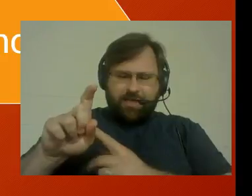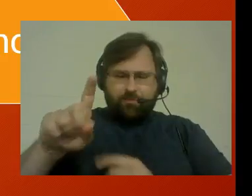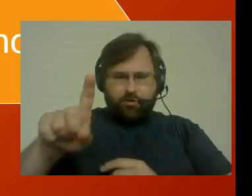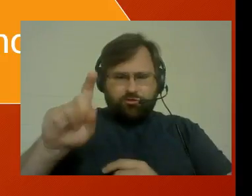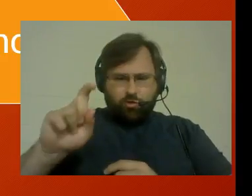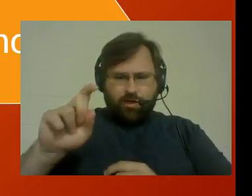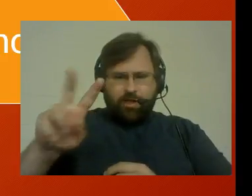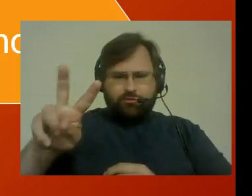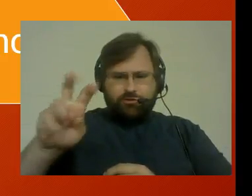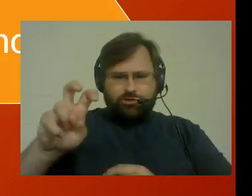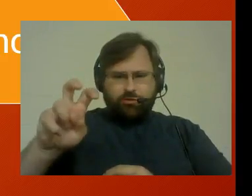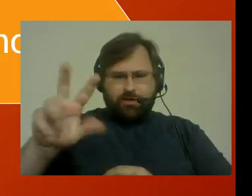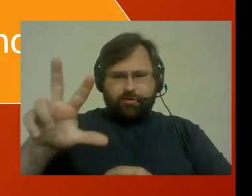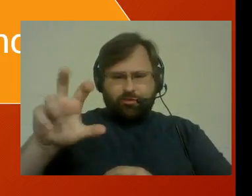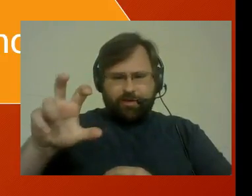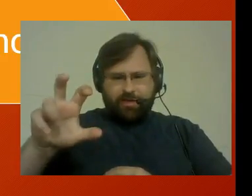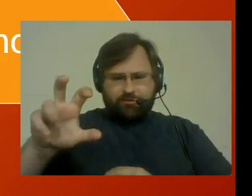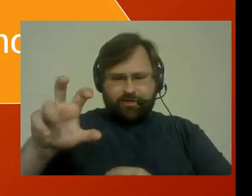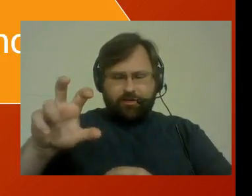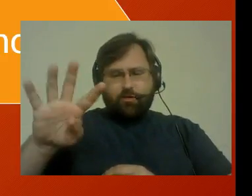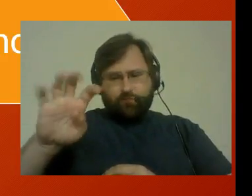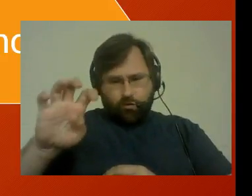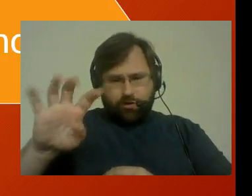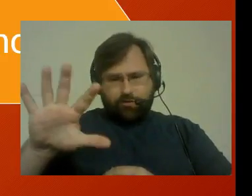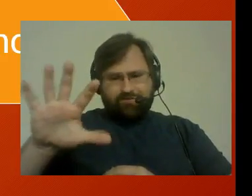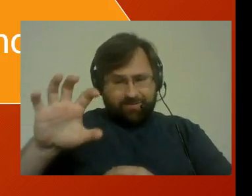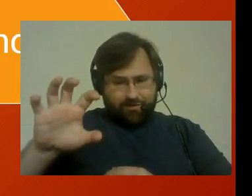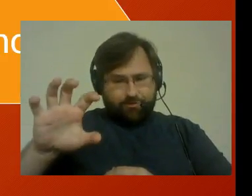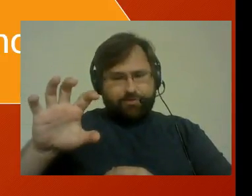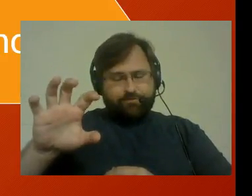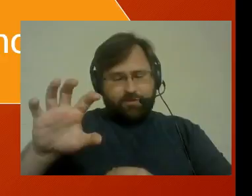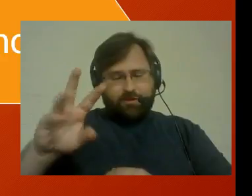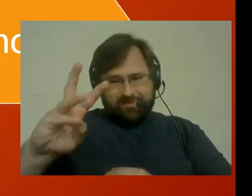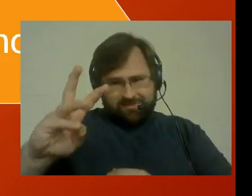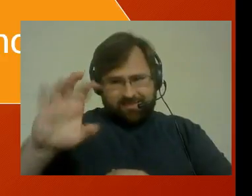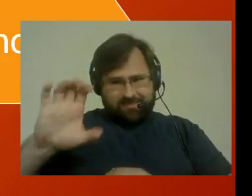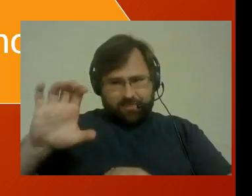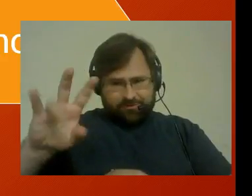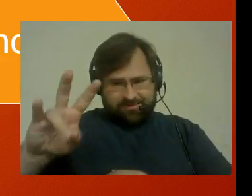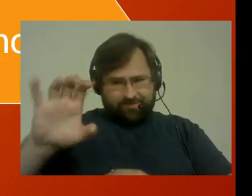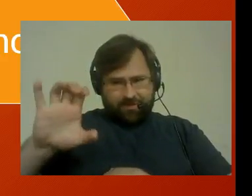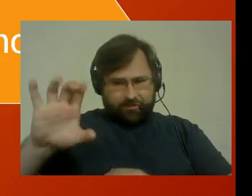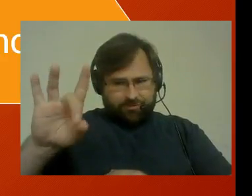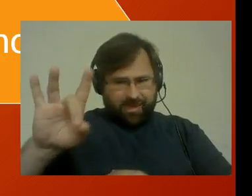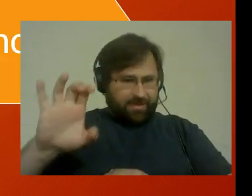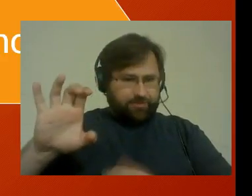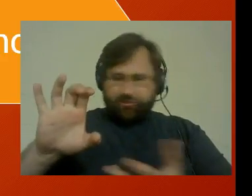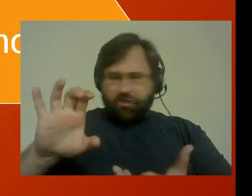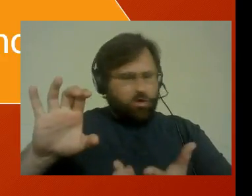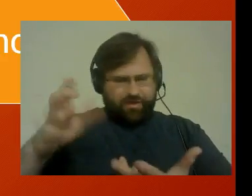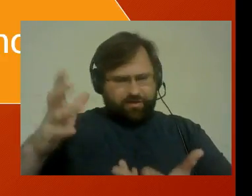shape so 100 200 300 400 500 and then you'll see 600 700 800 without